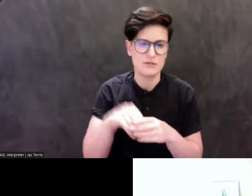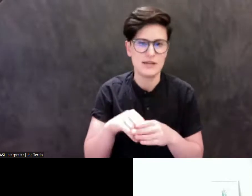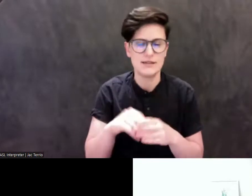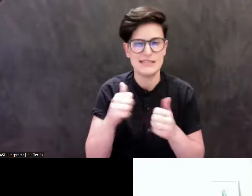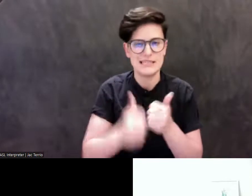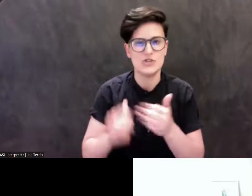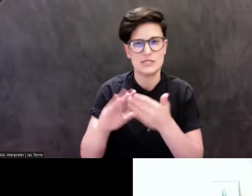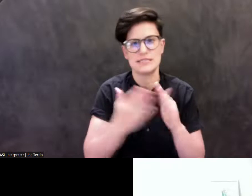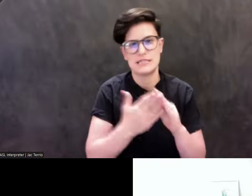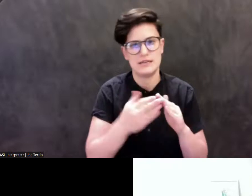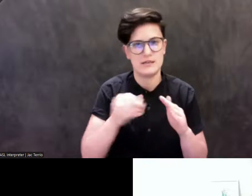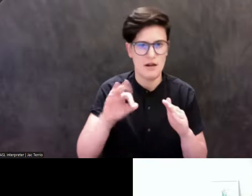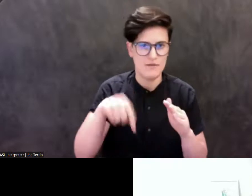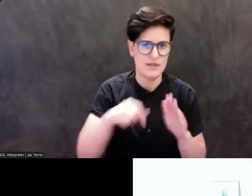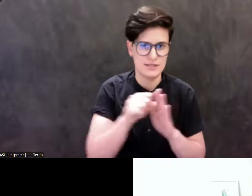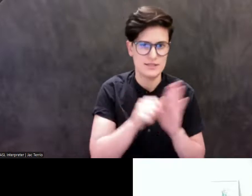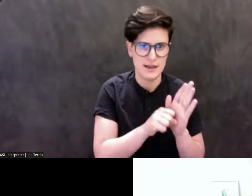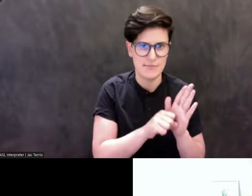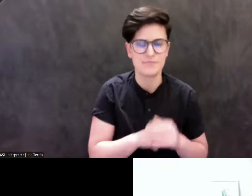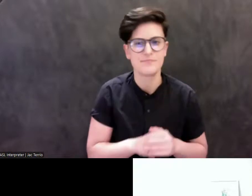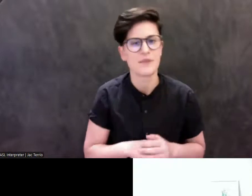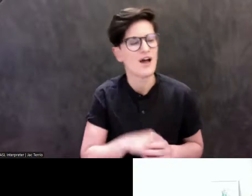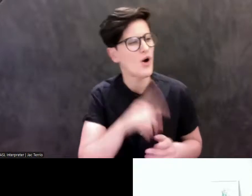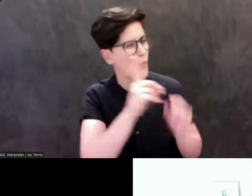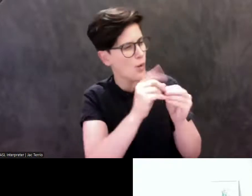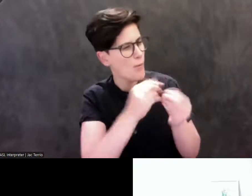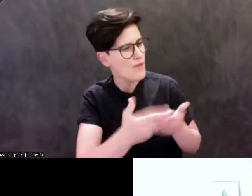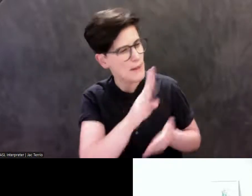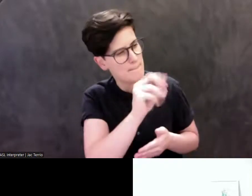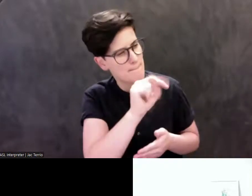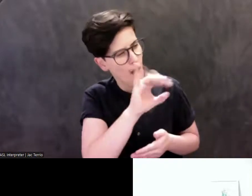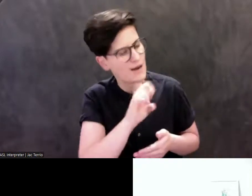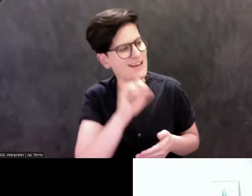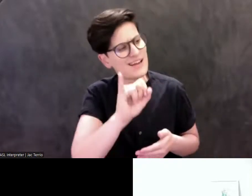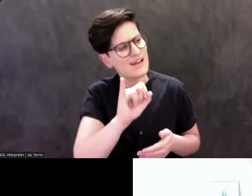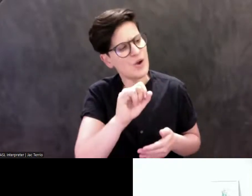Can you tell us where people can go for help if they have really large back bills.